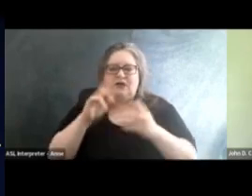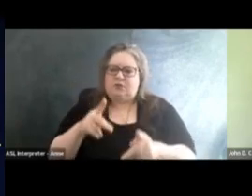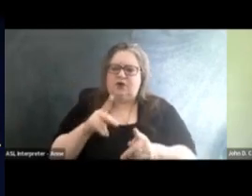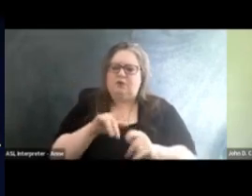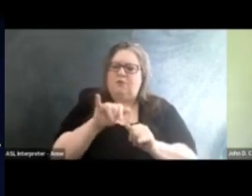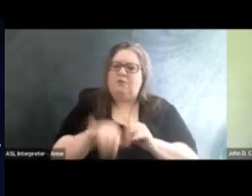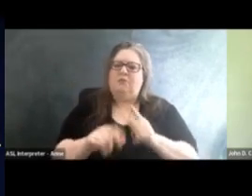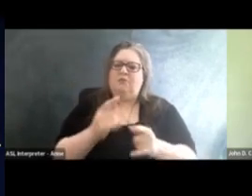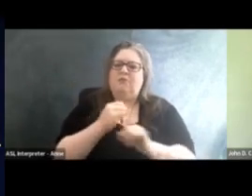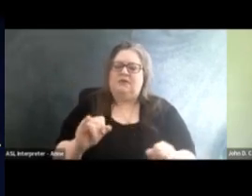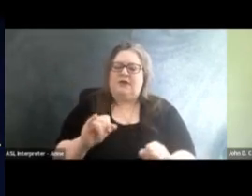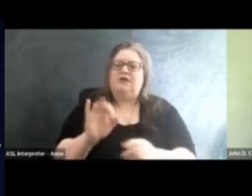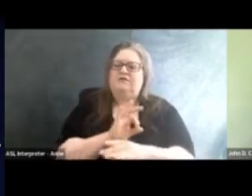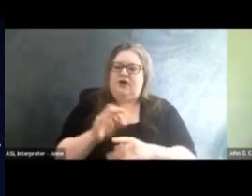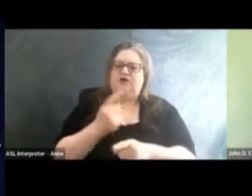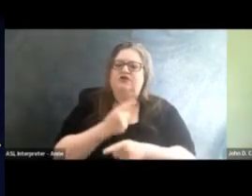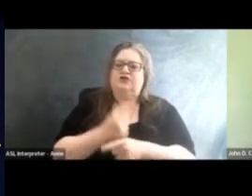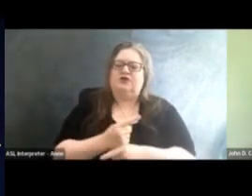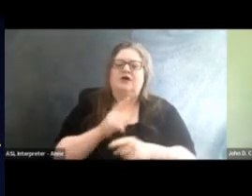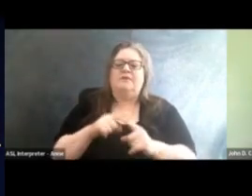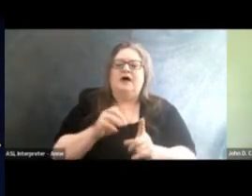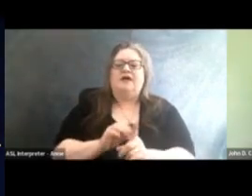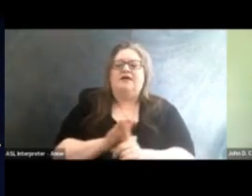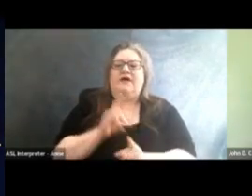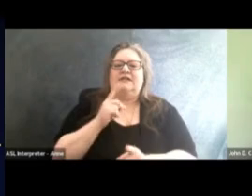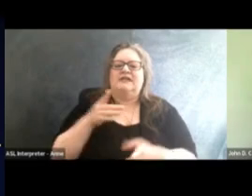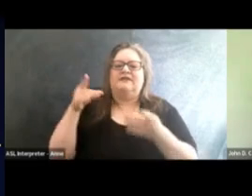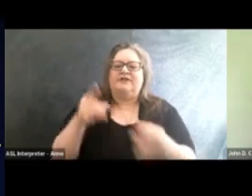functional, but it affects essentially, the efficiency with